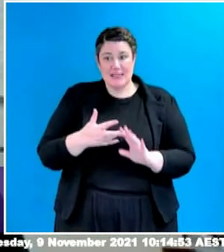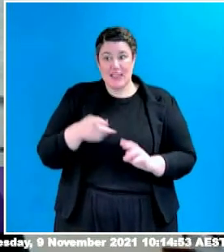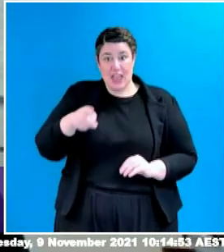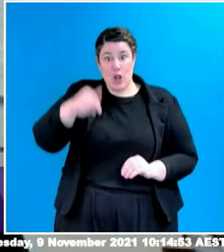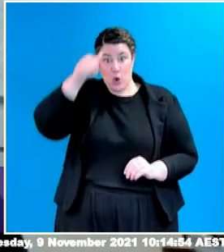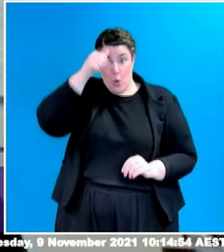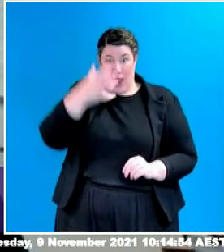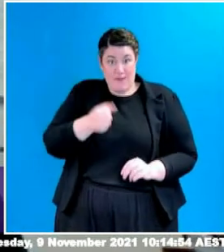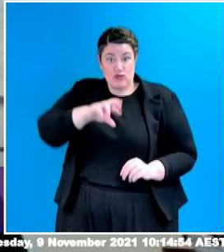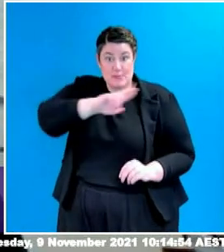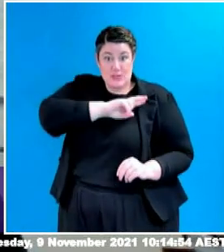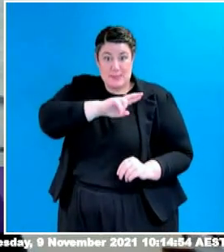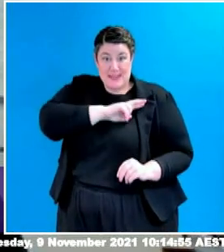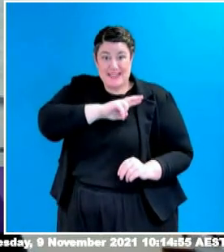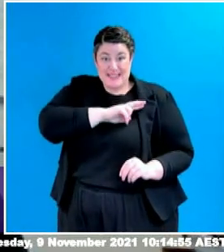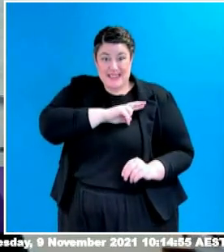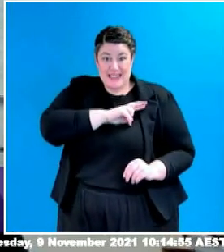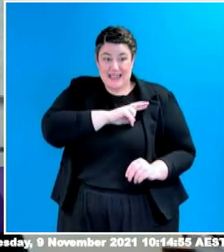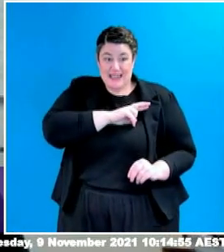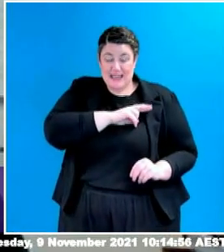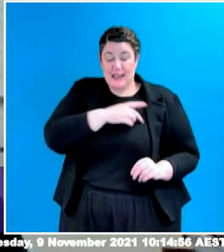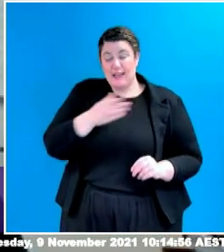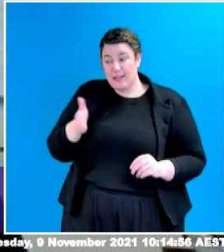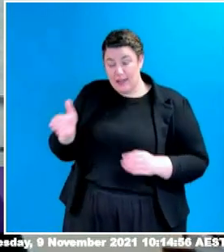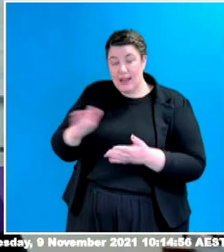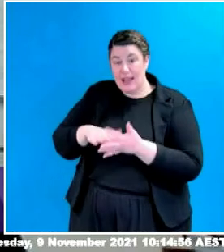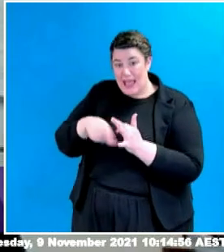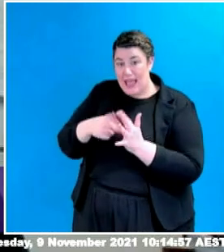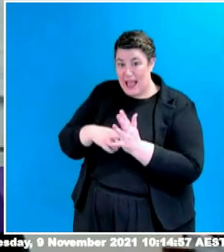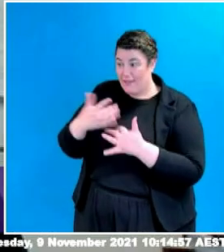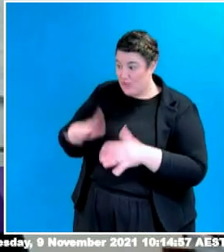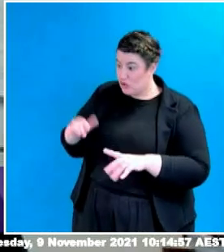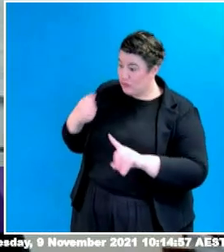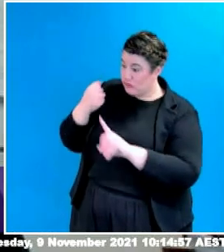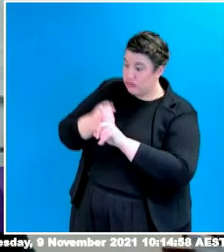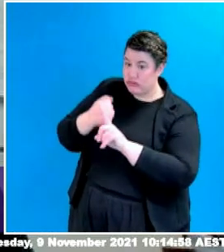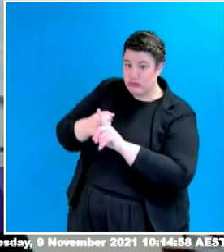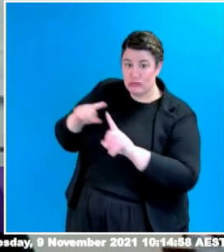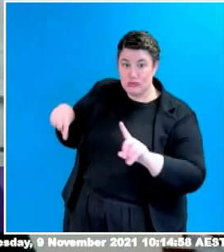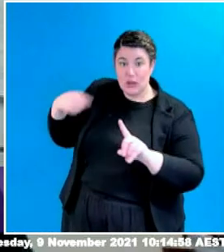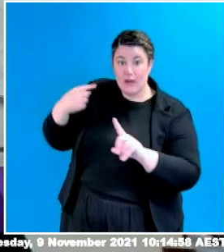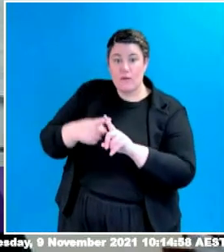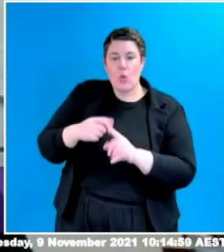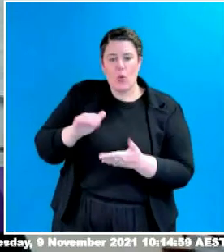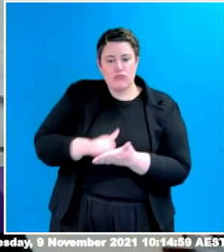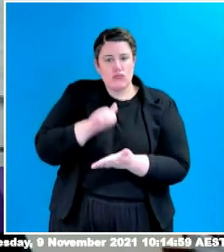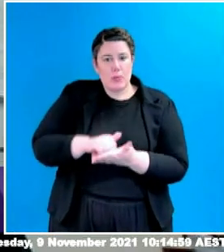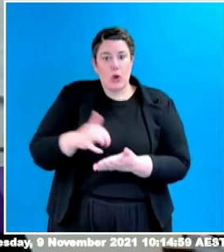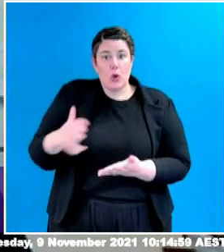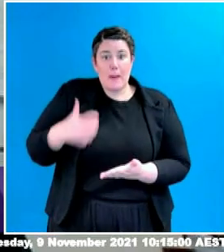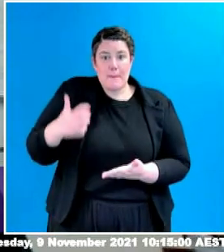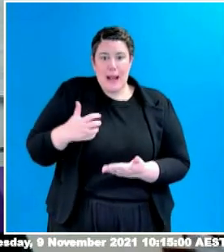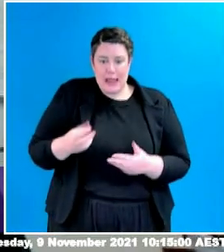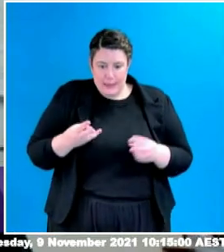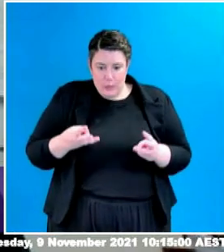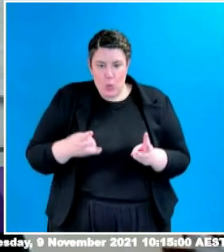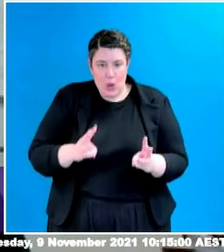I think one of the things --- and Dr Watchirs has certainly been advocating for a human rights complaint mechanism, so we have better